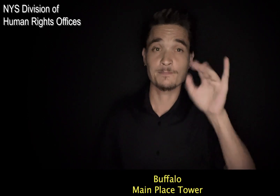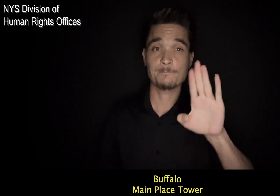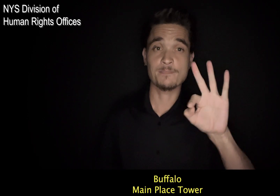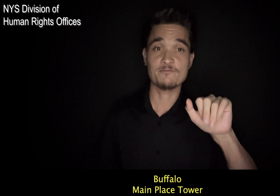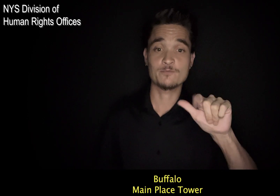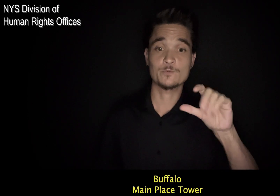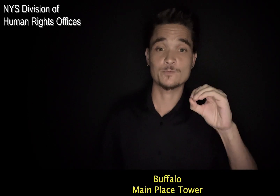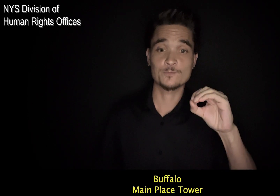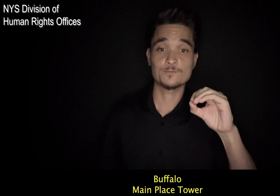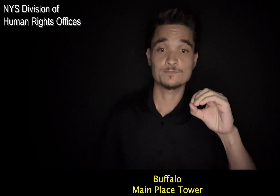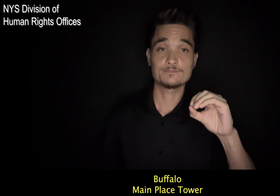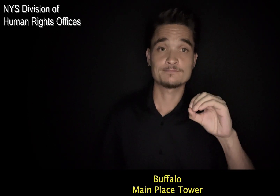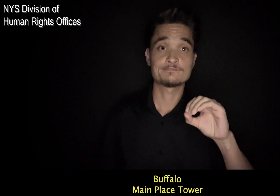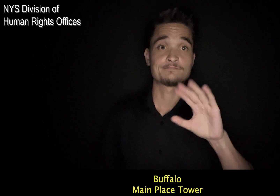Buffalo Main Place Tower